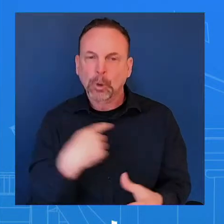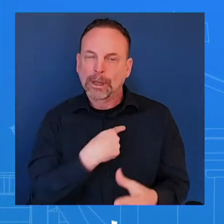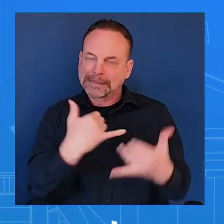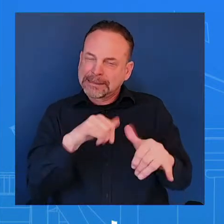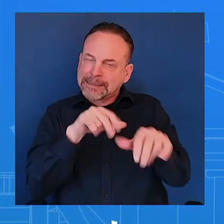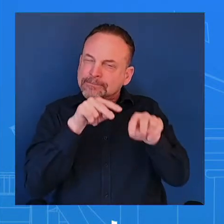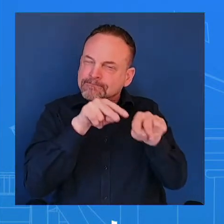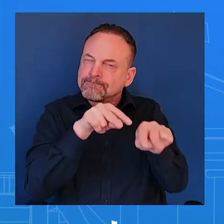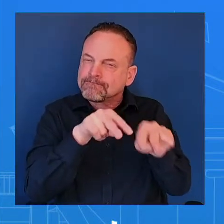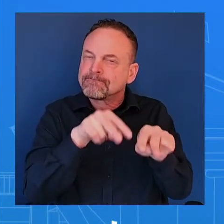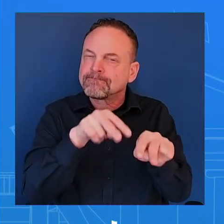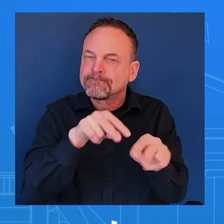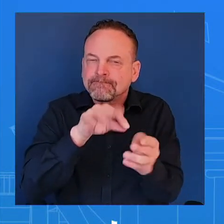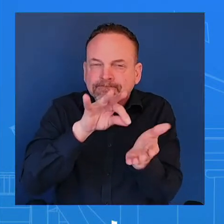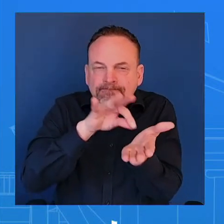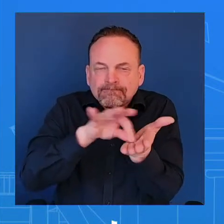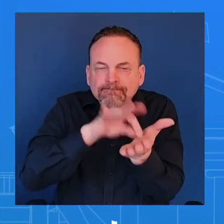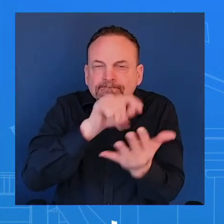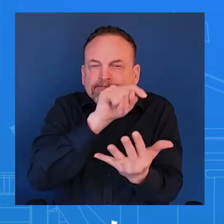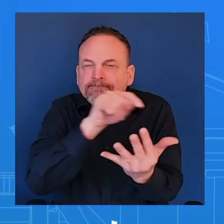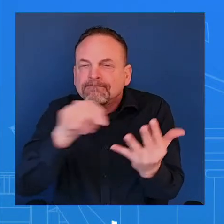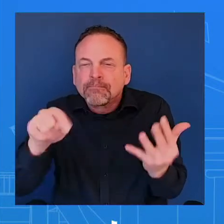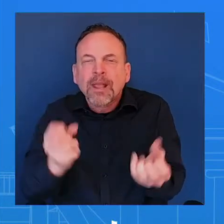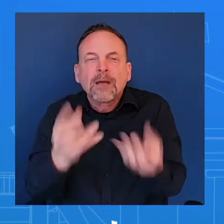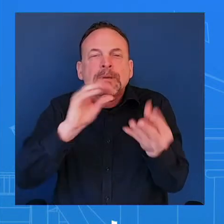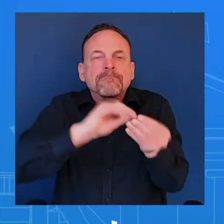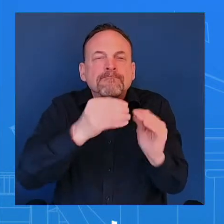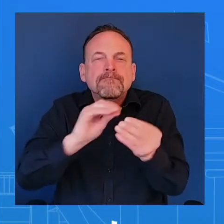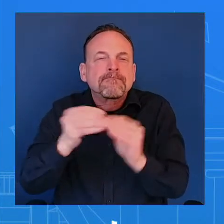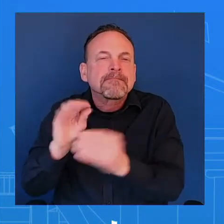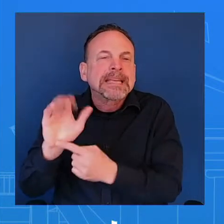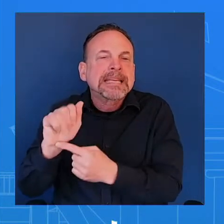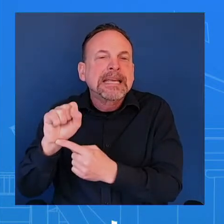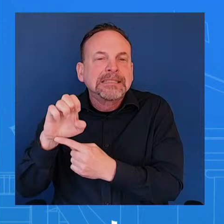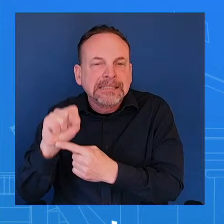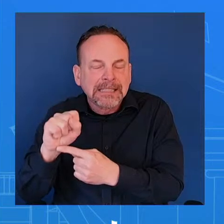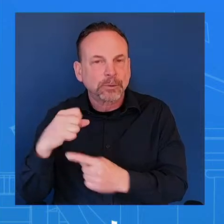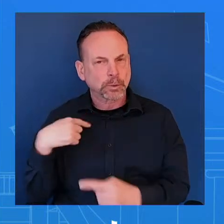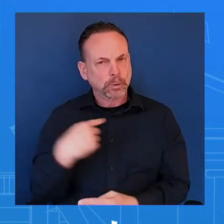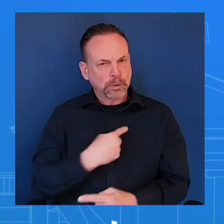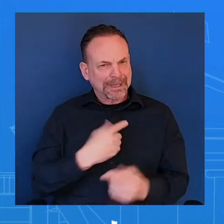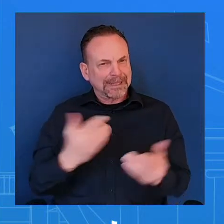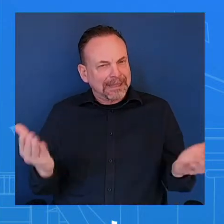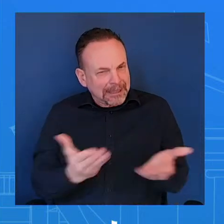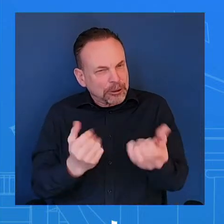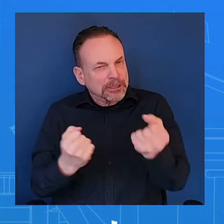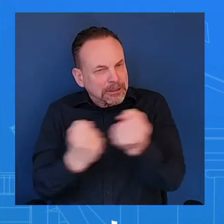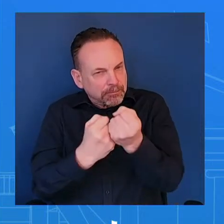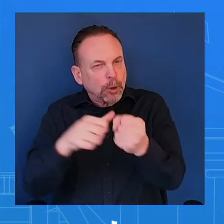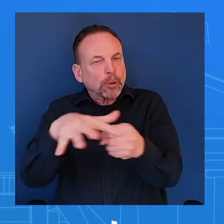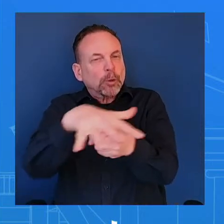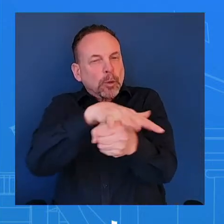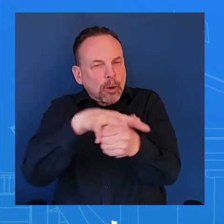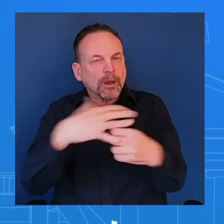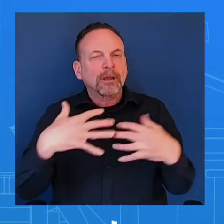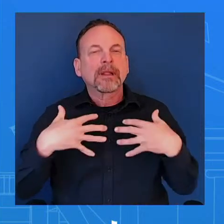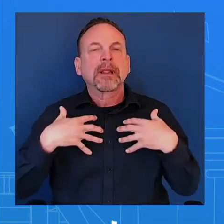to coordinate with and support local authorities. The CDC has said the risk to human health from this outbreak is low.